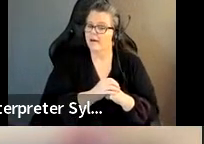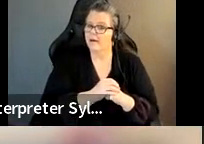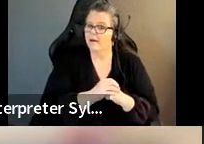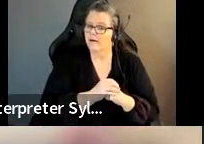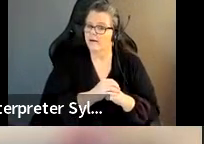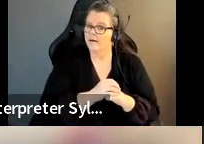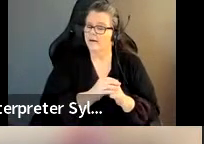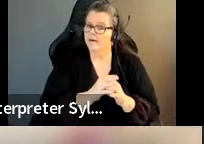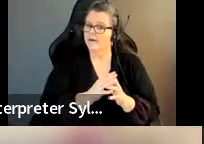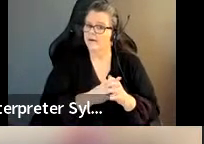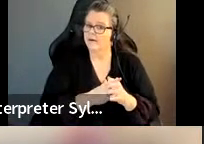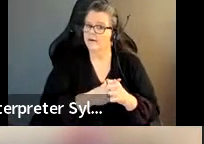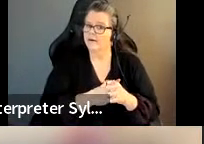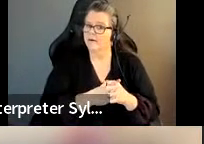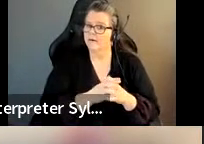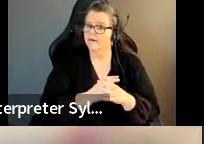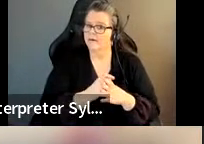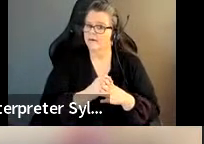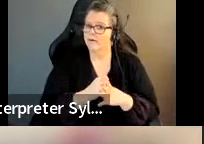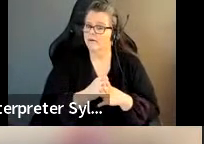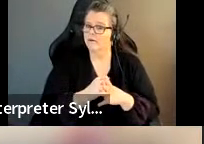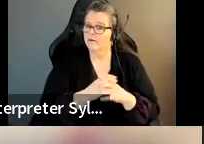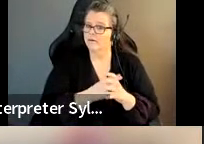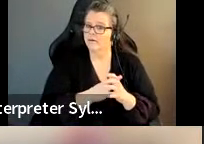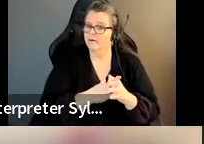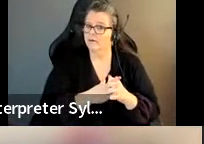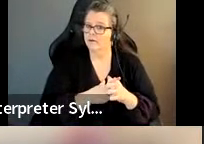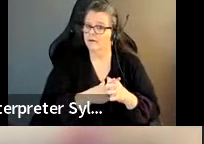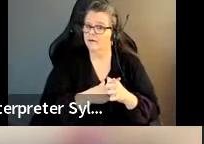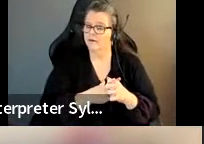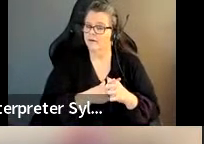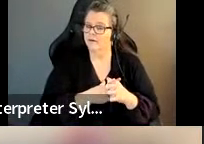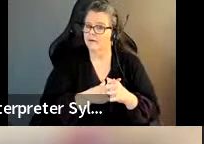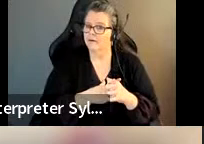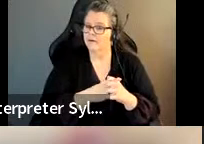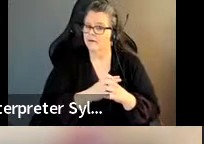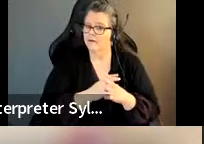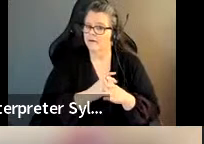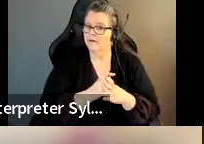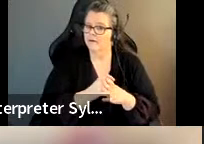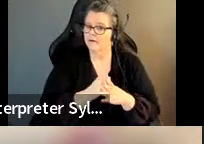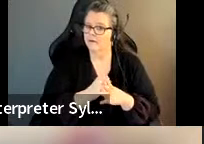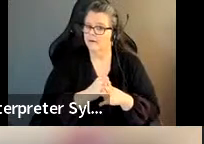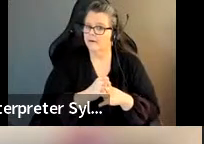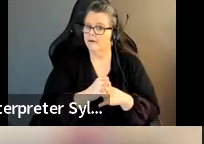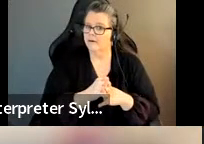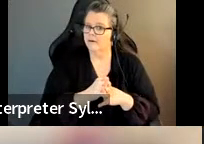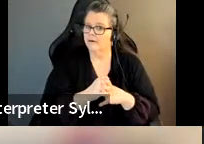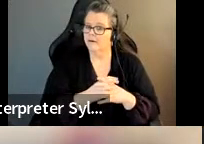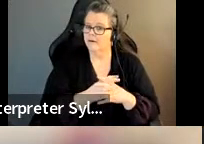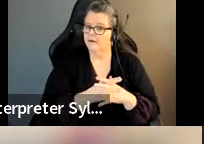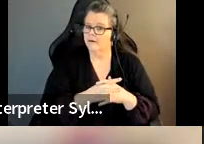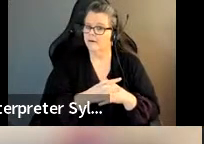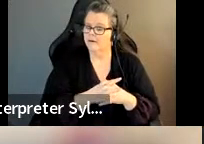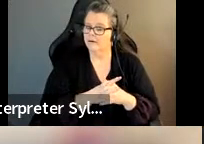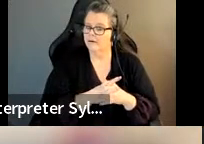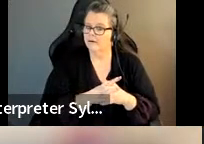Okay. So looks like we have Darren Walters.